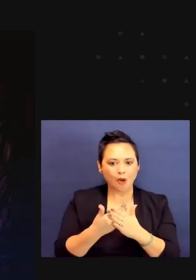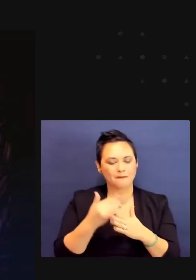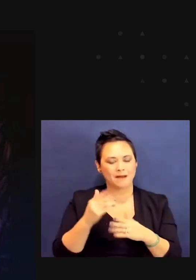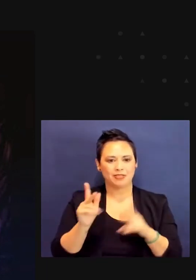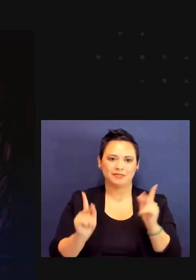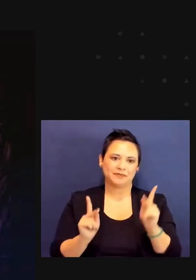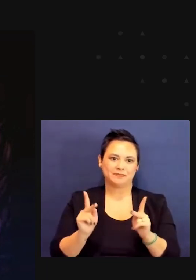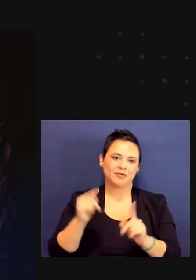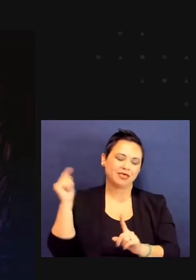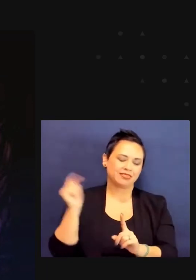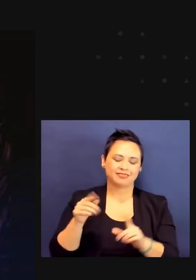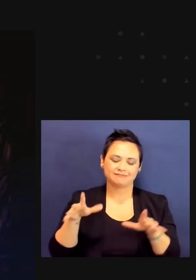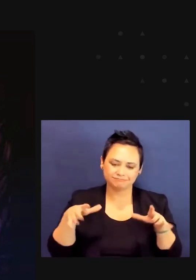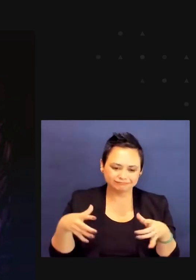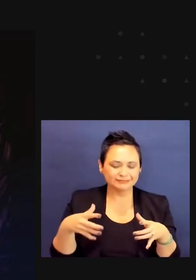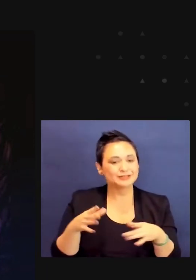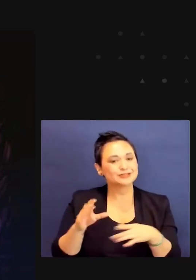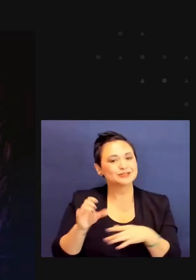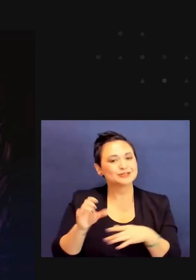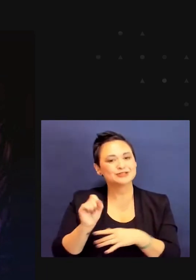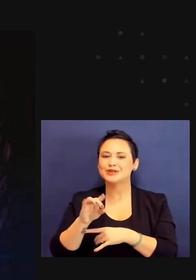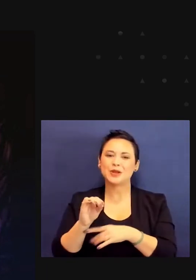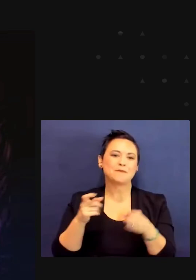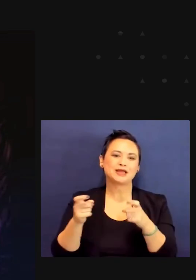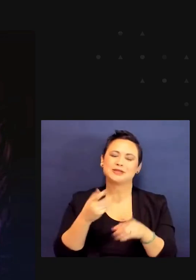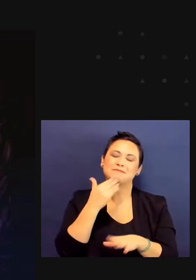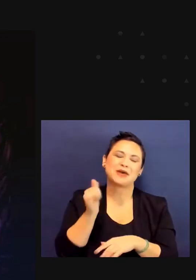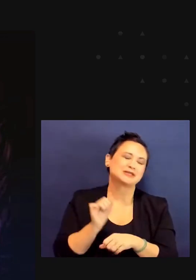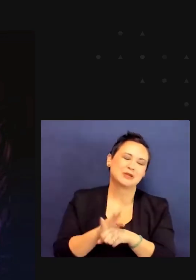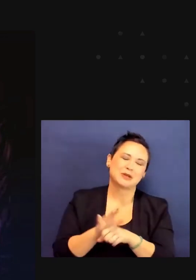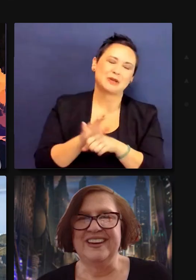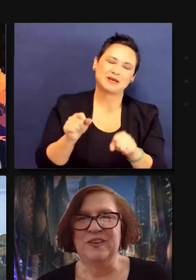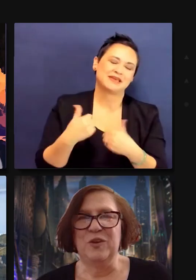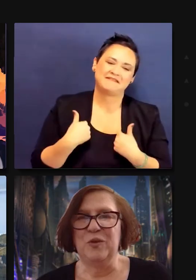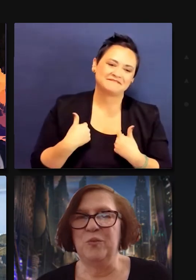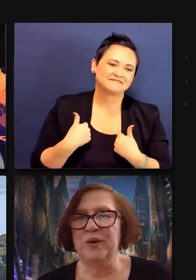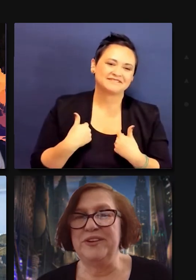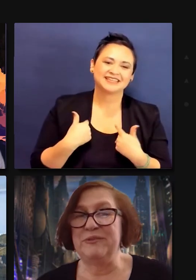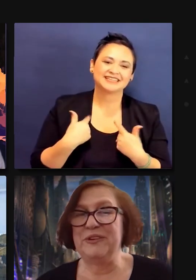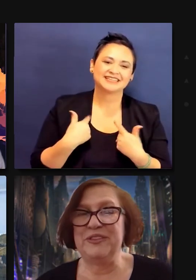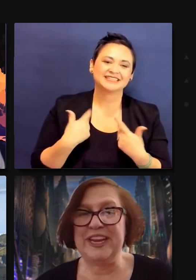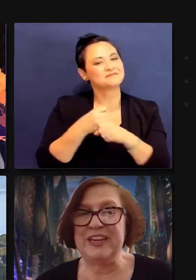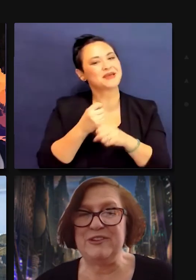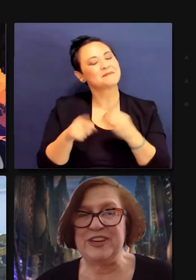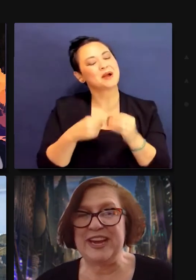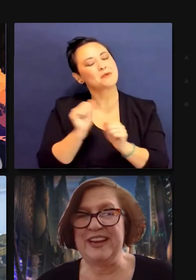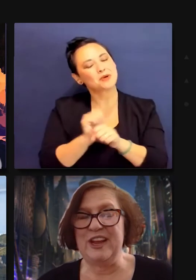So just make it about working with the people that you love, making games that you love. Wonderful. Thank you, Shannon.